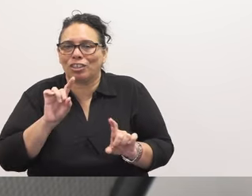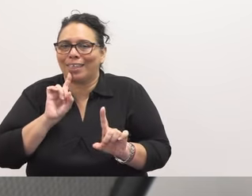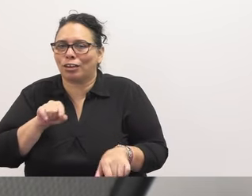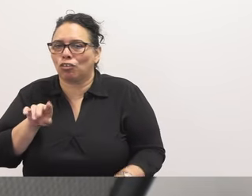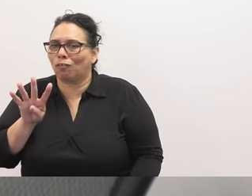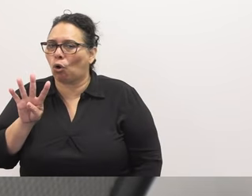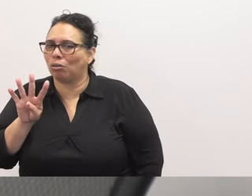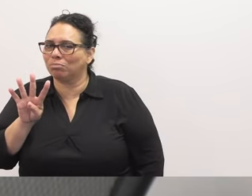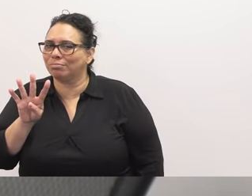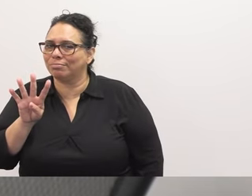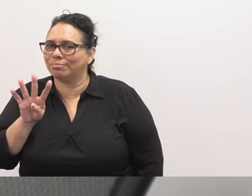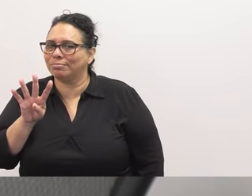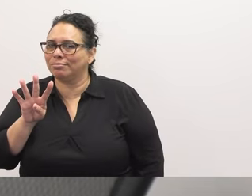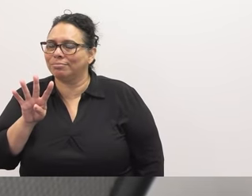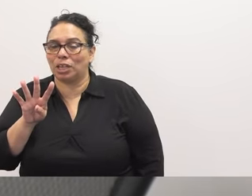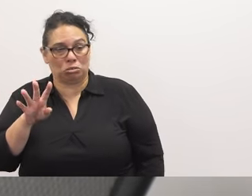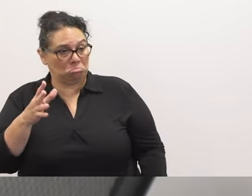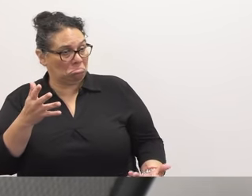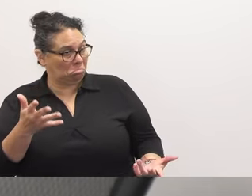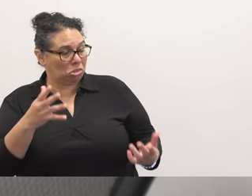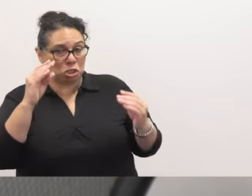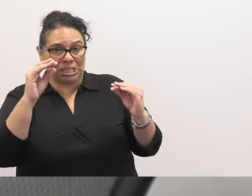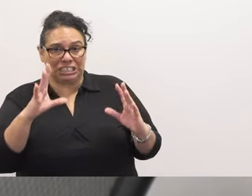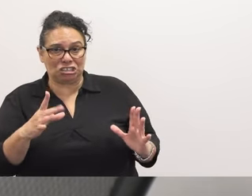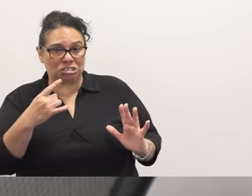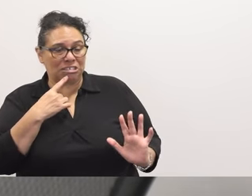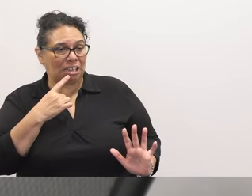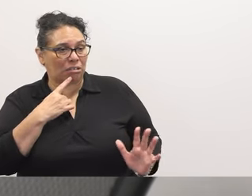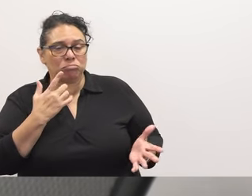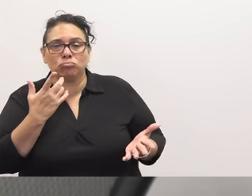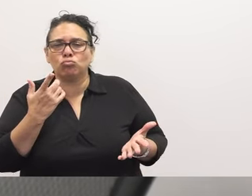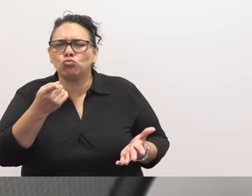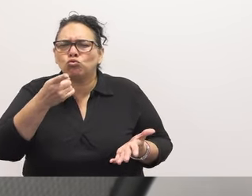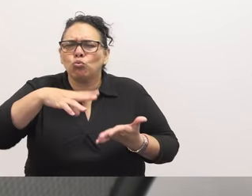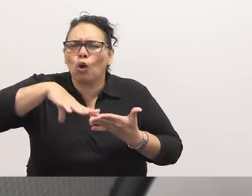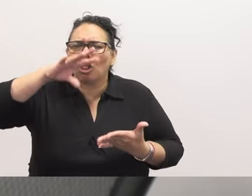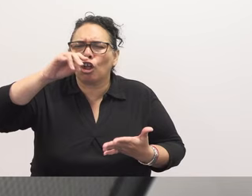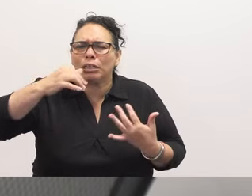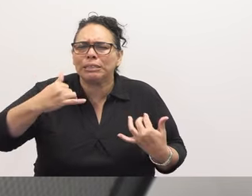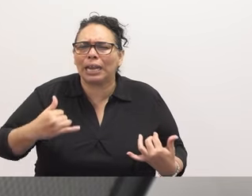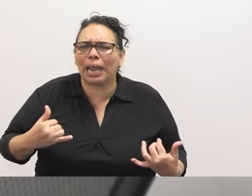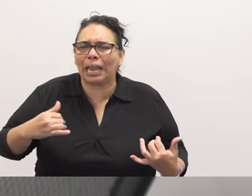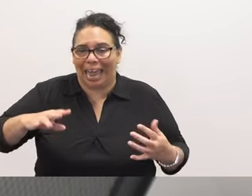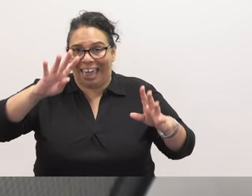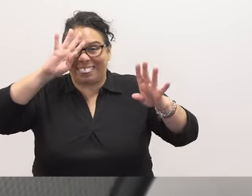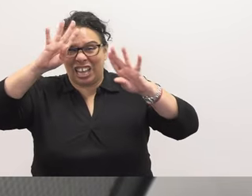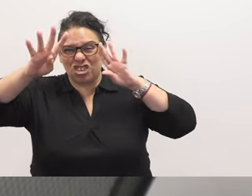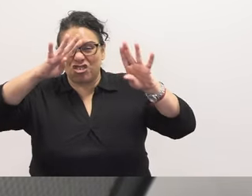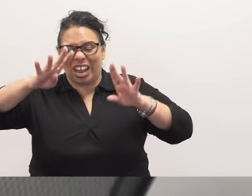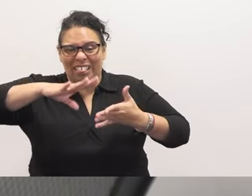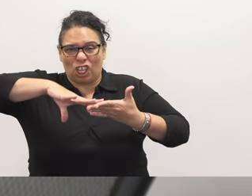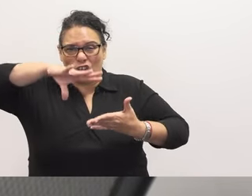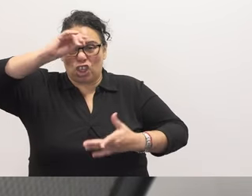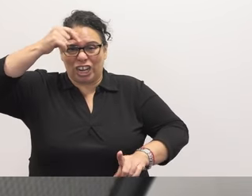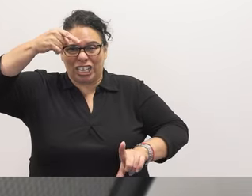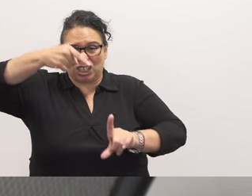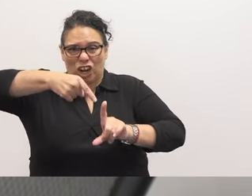So at the end of that lesson, a teacher might actually say to their class, "What do you think you learned today?" And they might create the learning target at the end of the lesson.